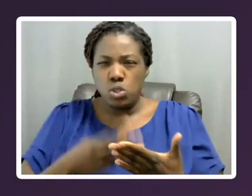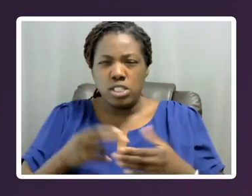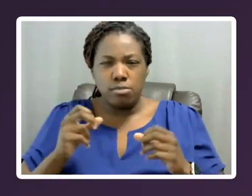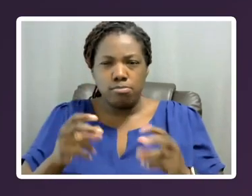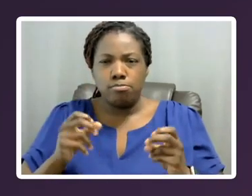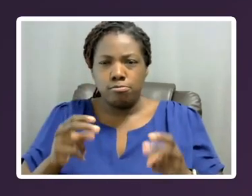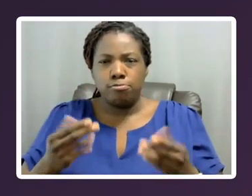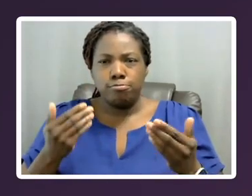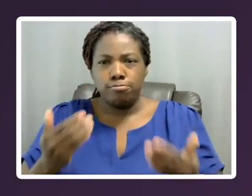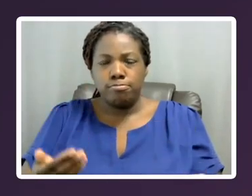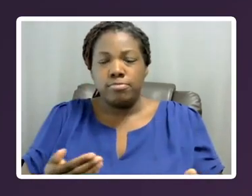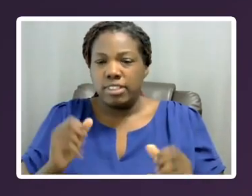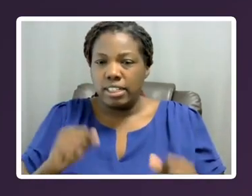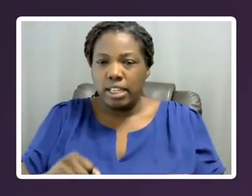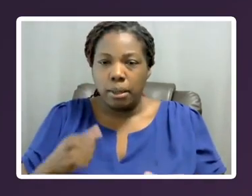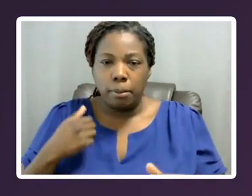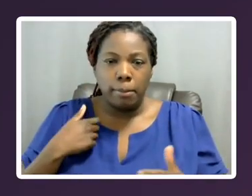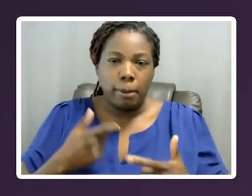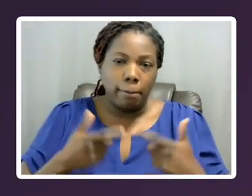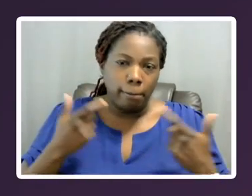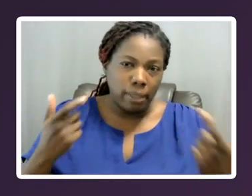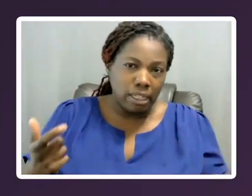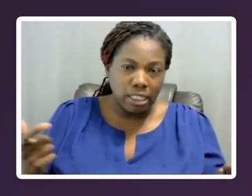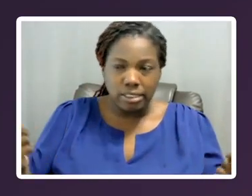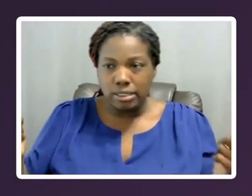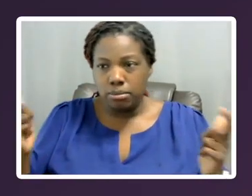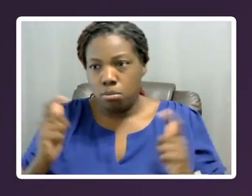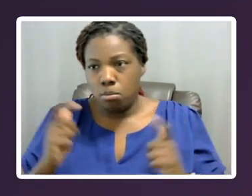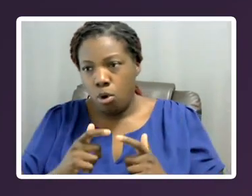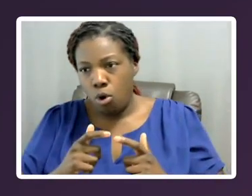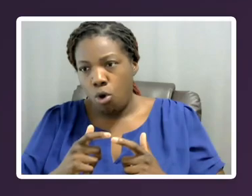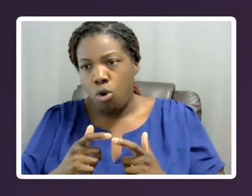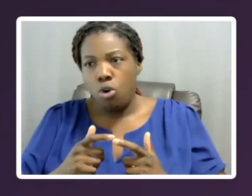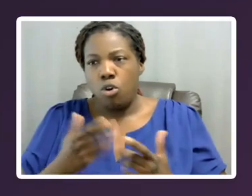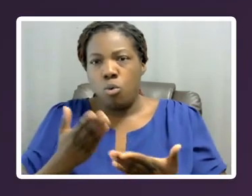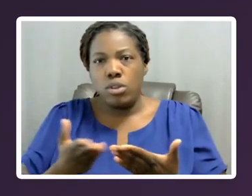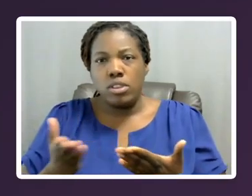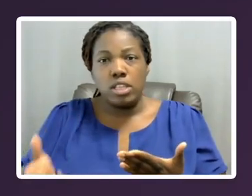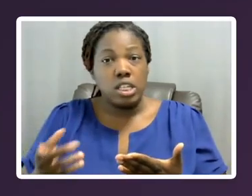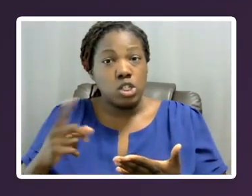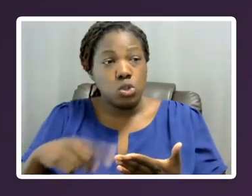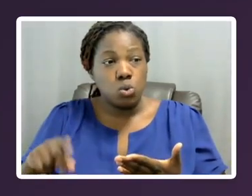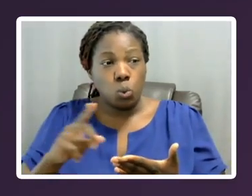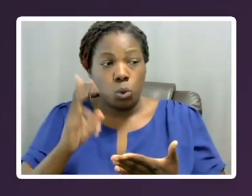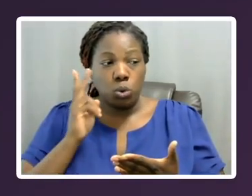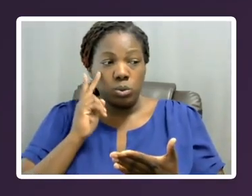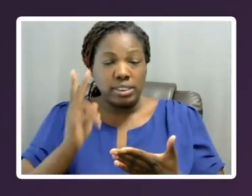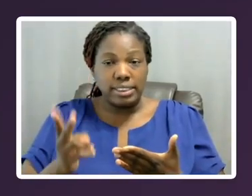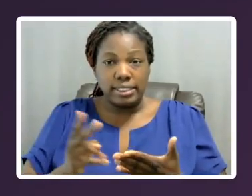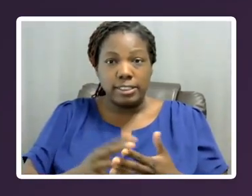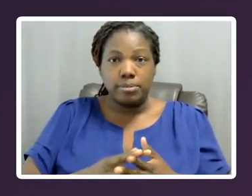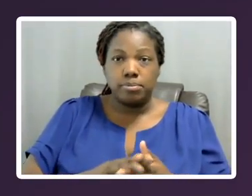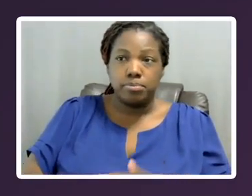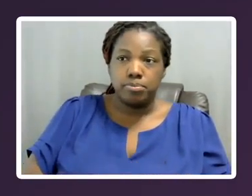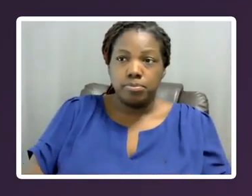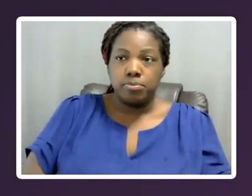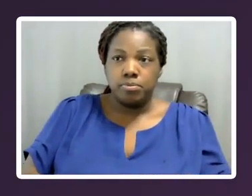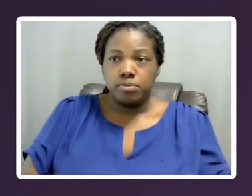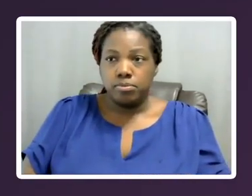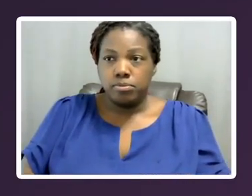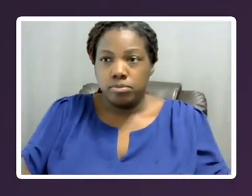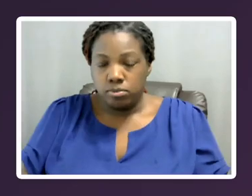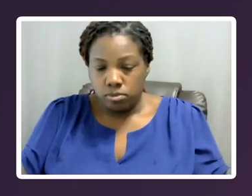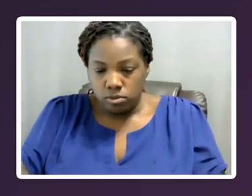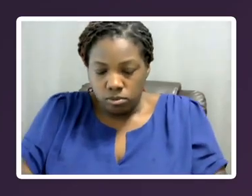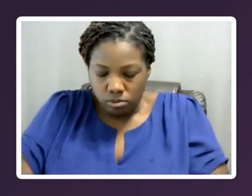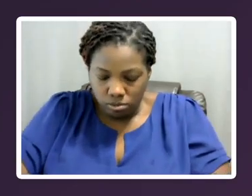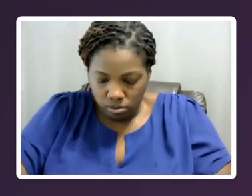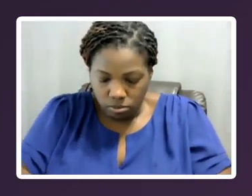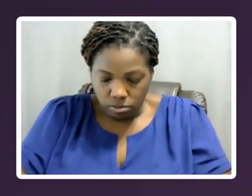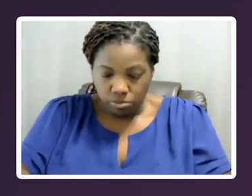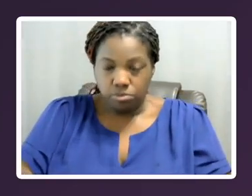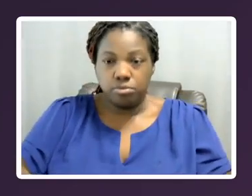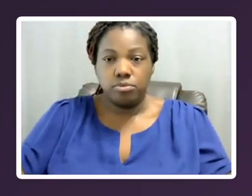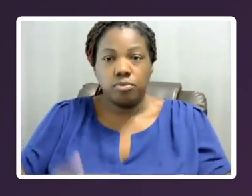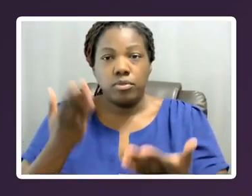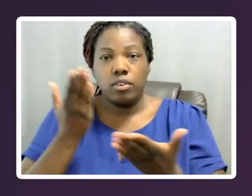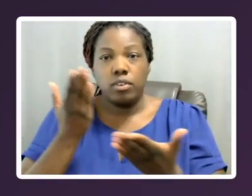can be big. It can be small. What things are you seeing? What items are in the portrait that can